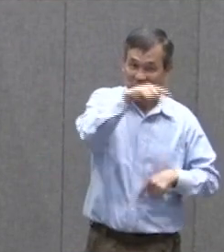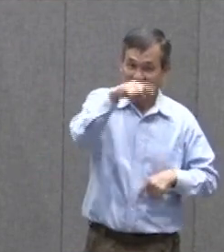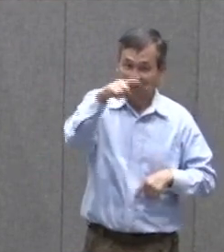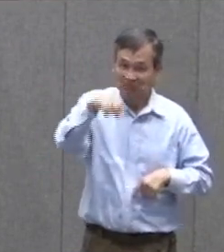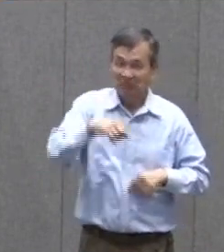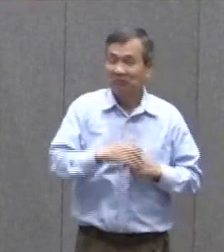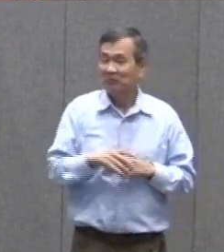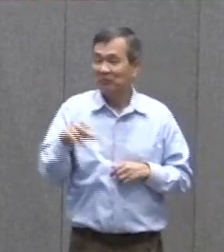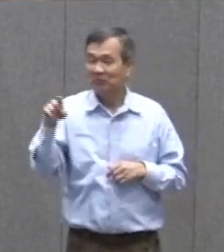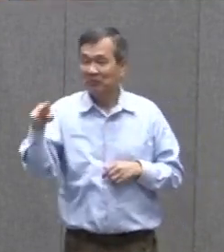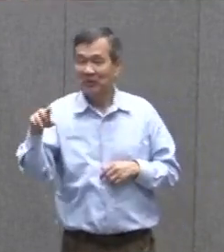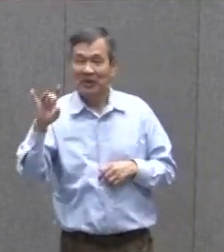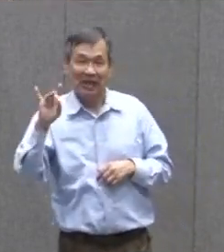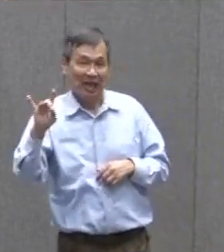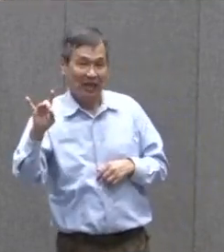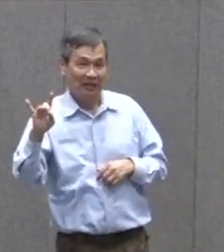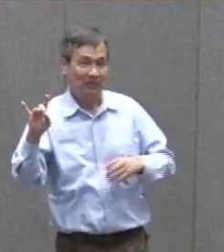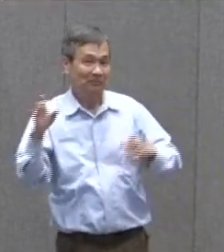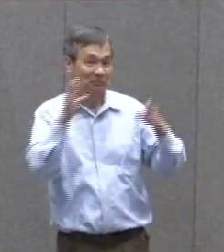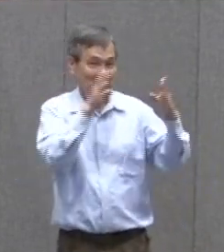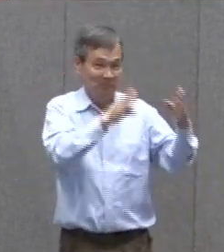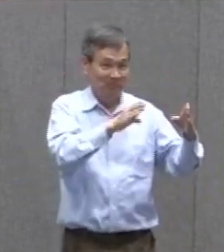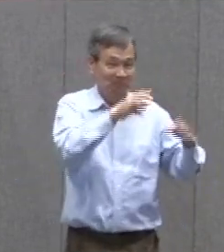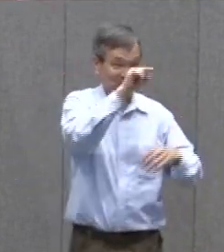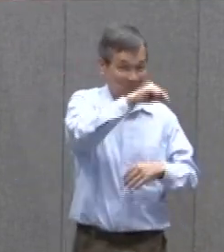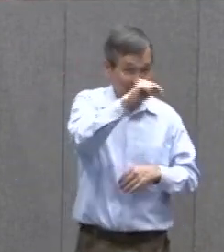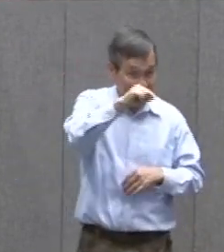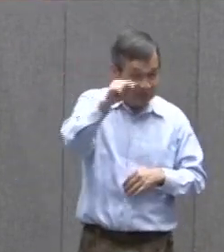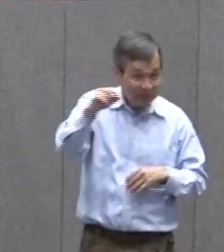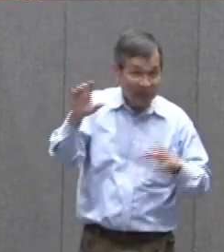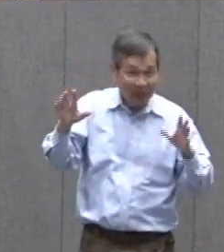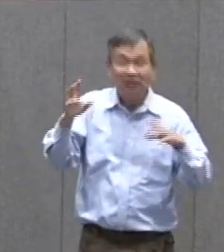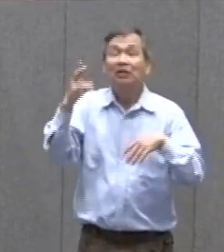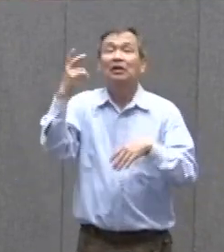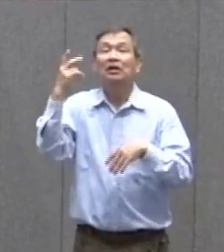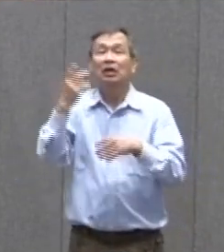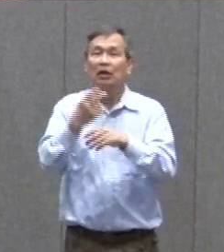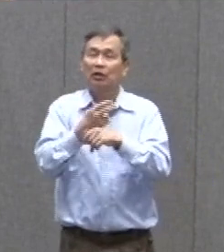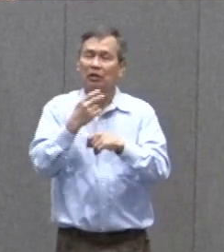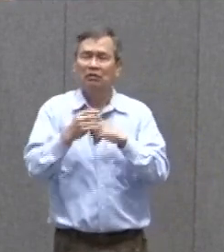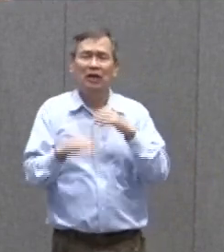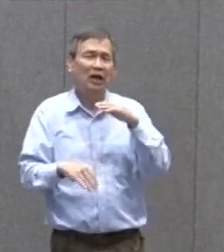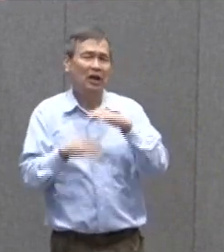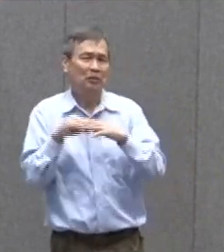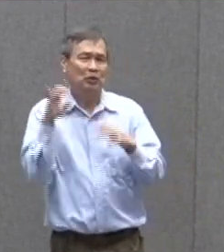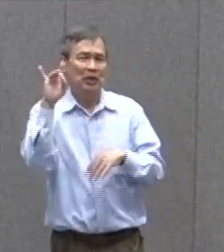And a match for eight. So I used only numbers up to eight today